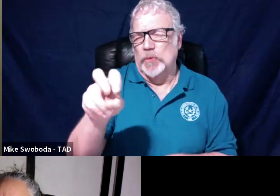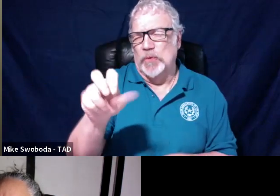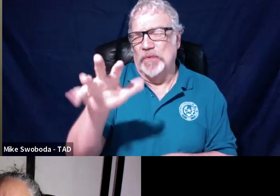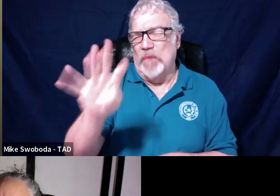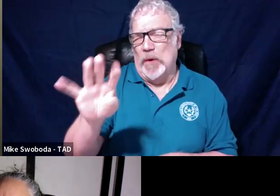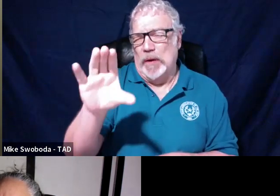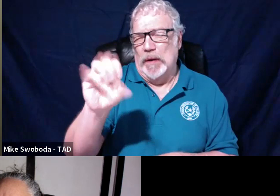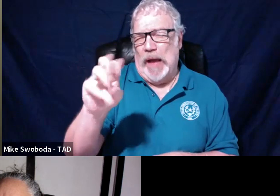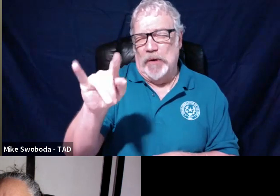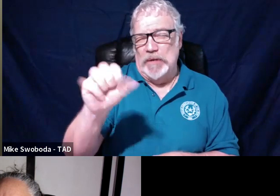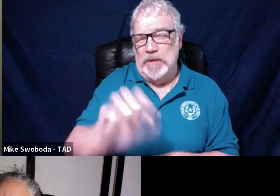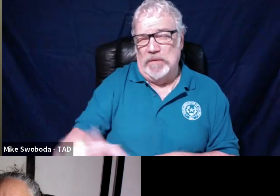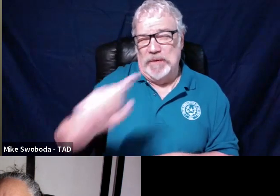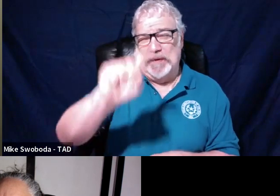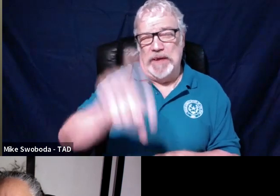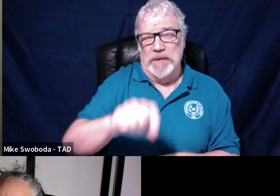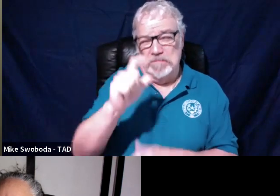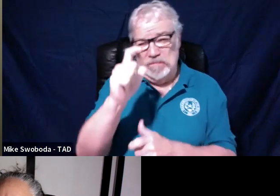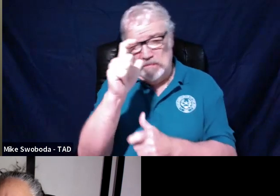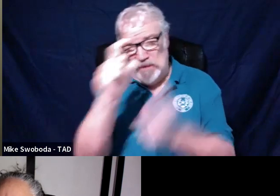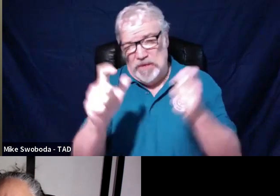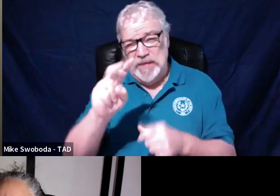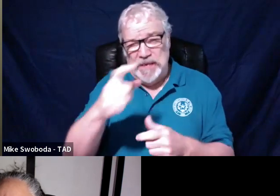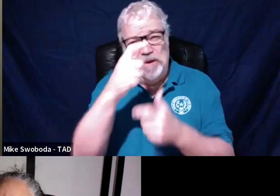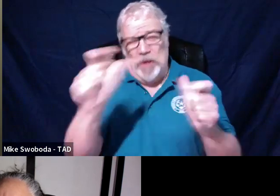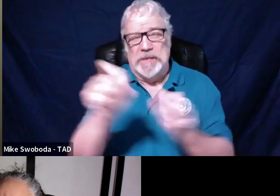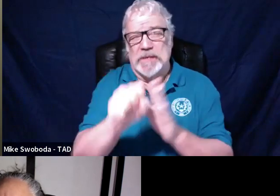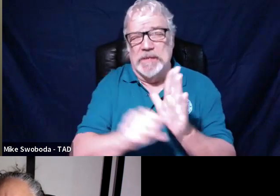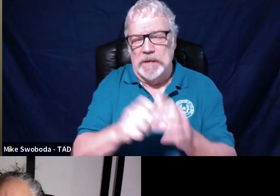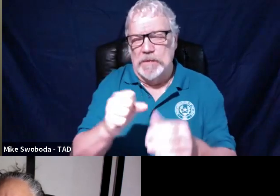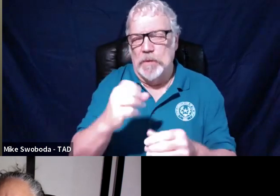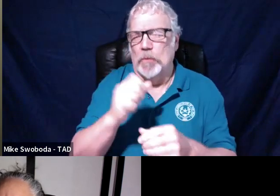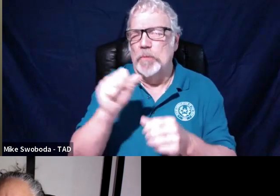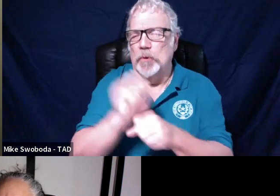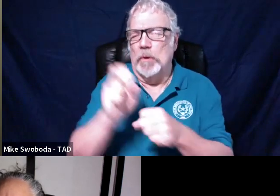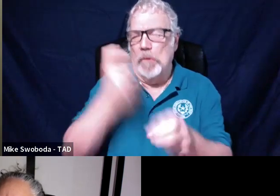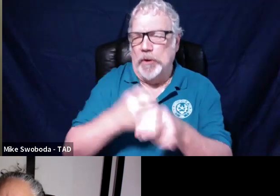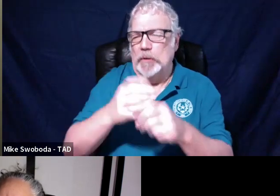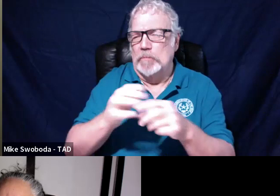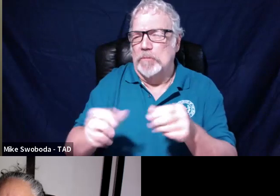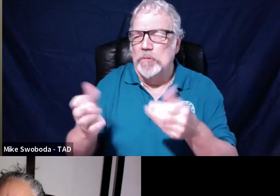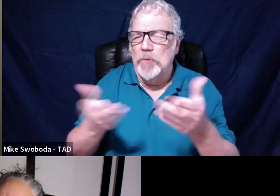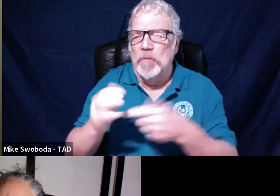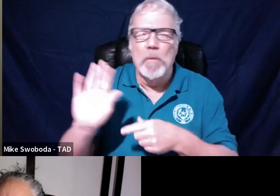video. Great. Thank you for that. I just wanted to -- I will make this short and sweet.